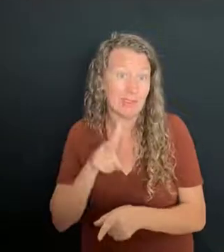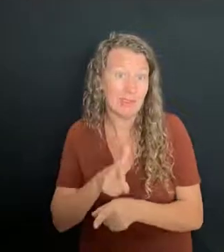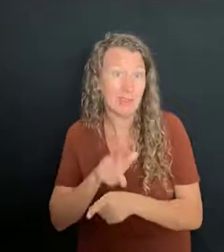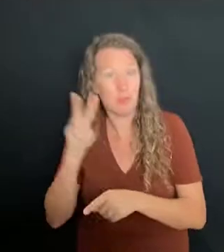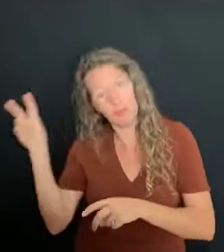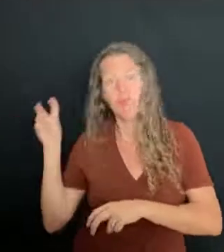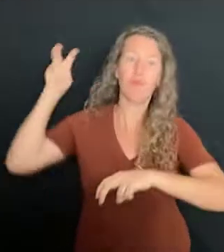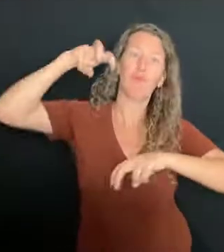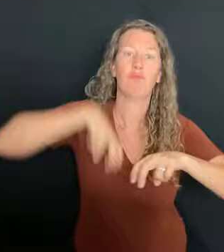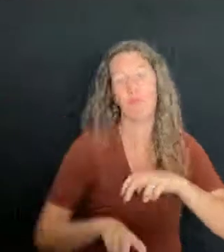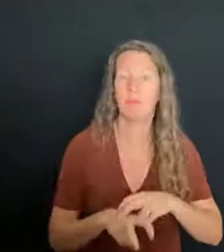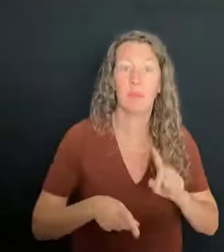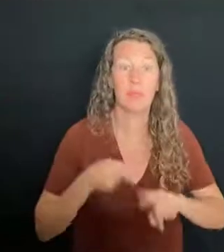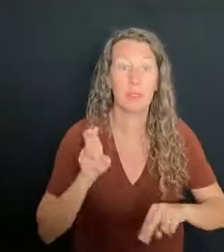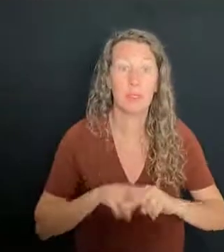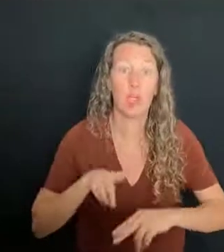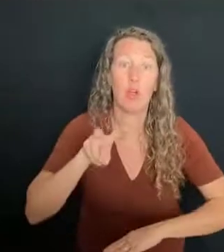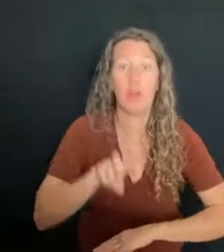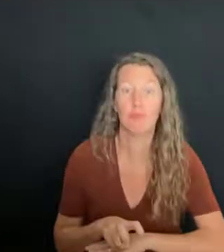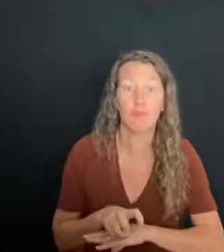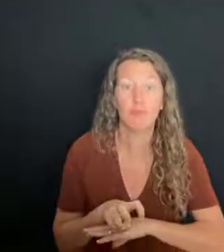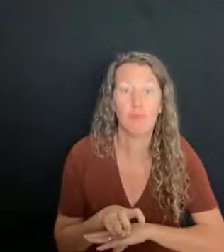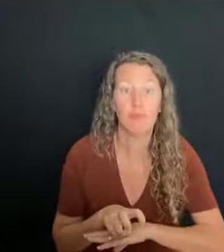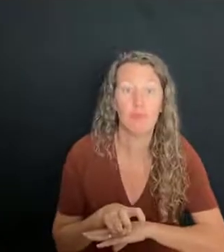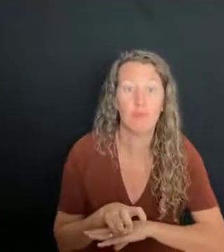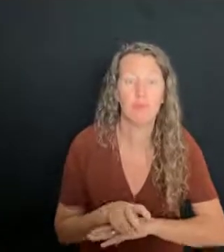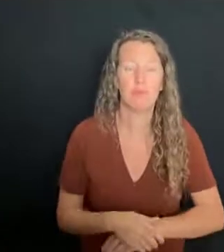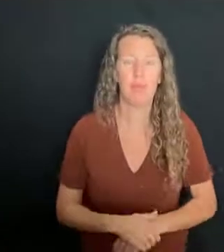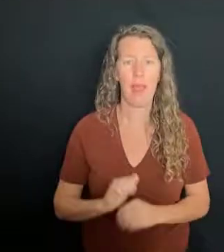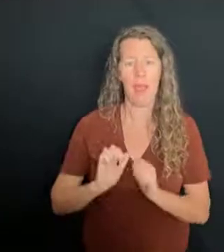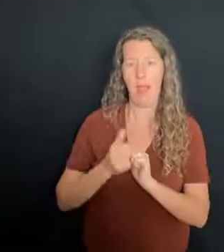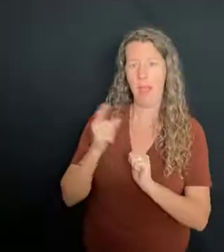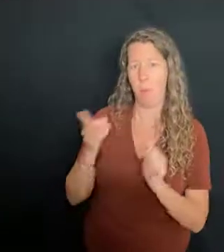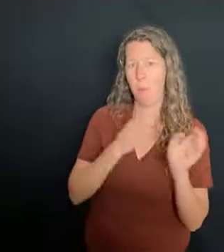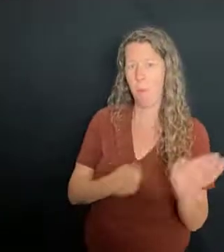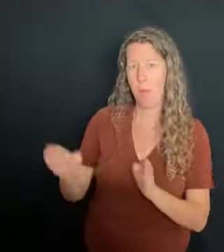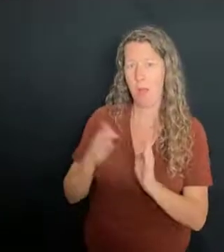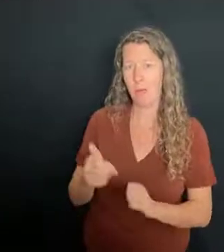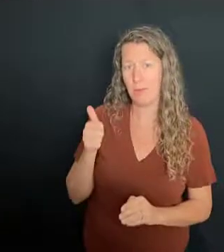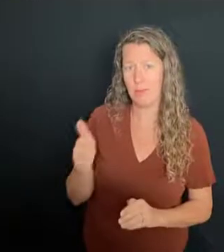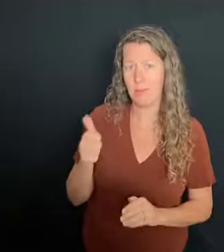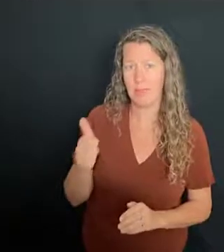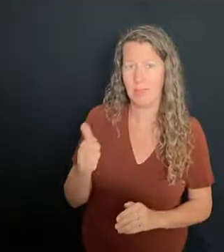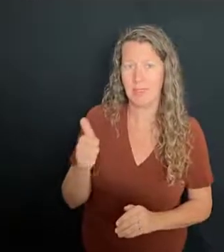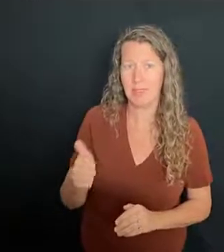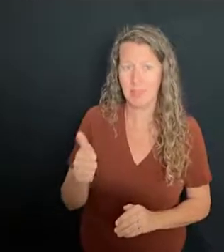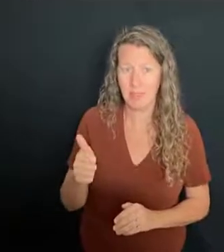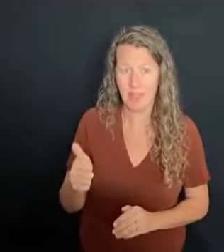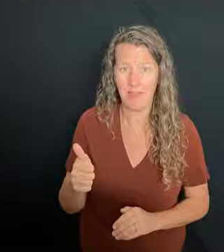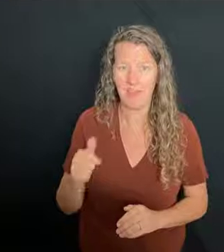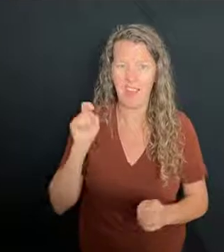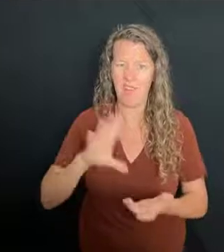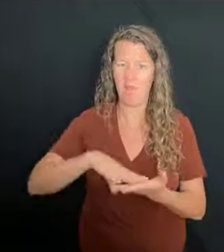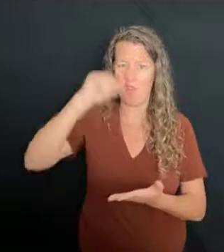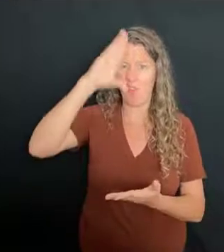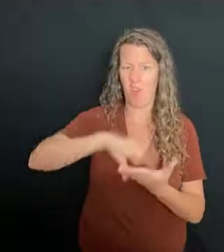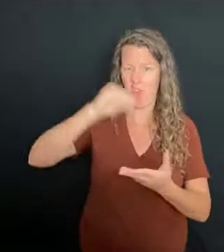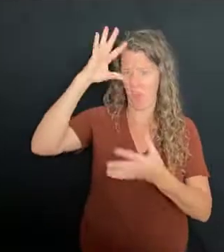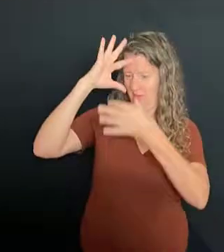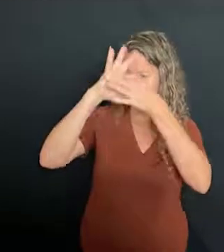[Esther Geiger] How to organize herself and her things And how to give her body all of the sensory experiences it needed.